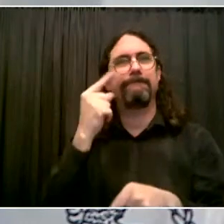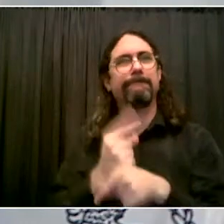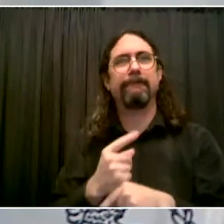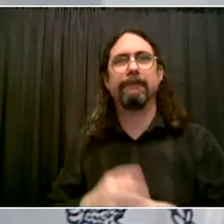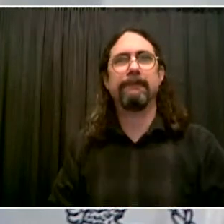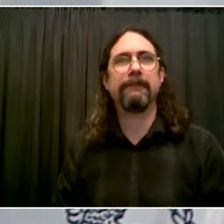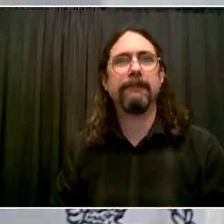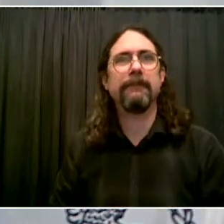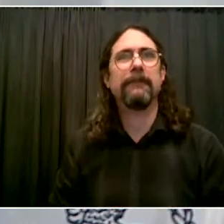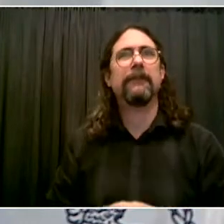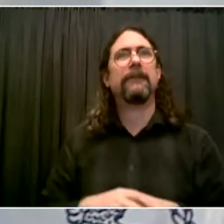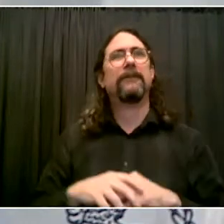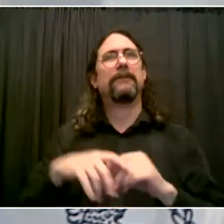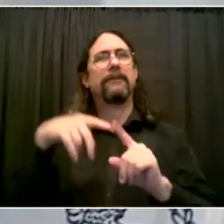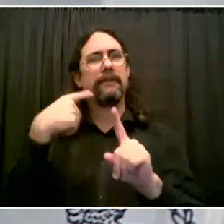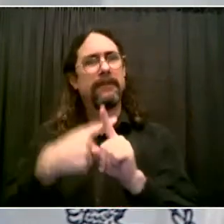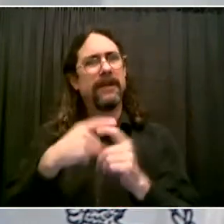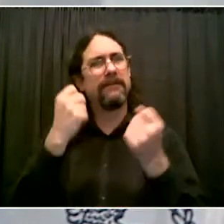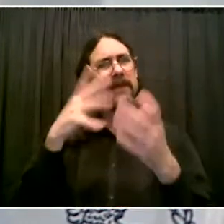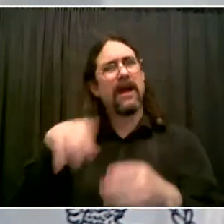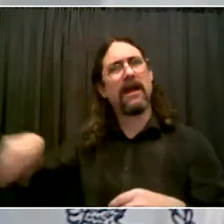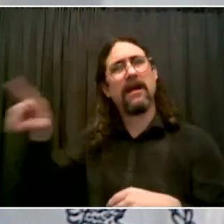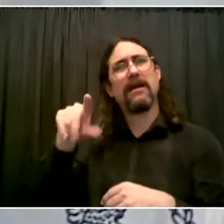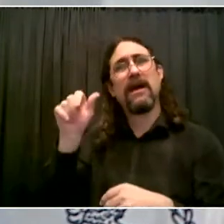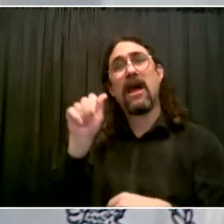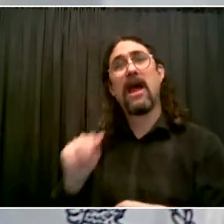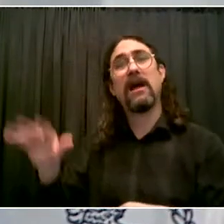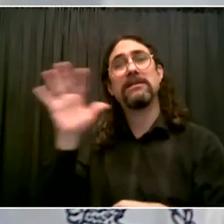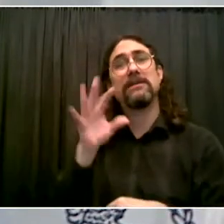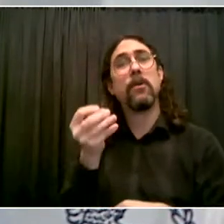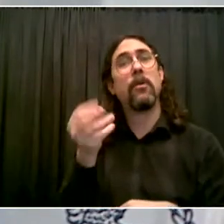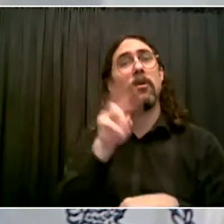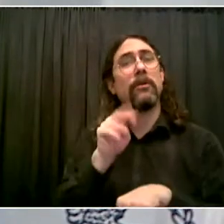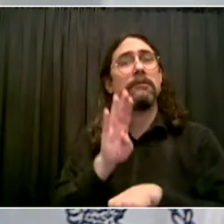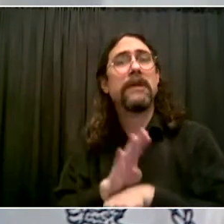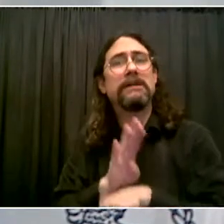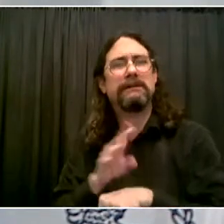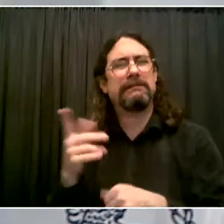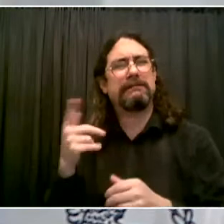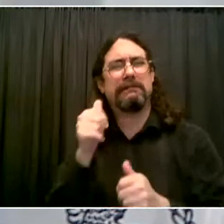DISCRIMINATION AGAINST ASIAN AMERICCANS. . PEOPLE AVOIDING BUSINESSES, HURTING THEIR LIVELIHOOD, THEN WE SAW THE